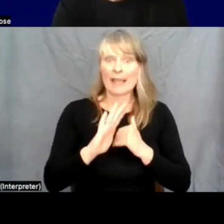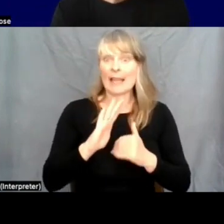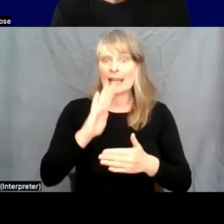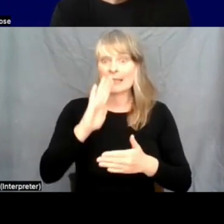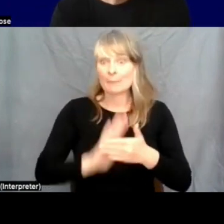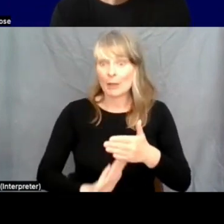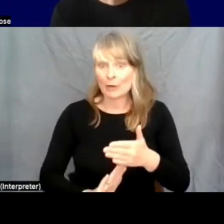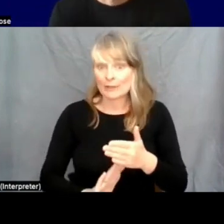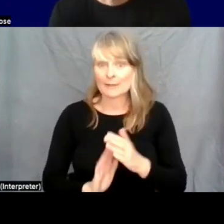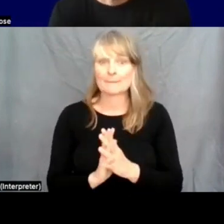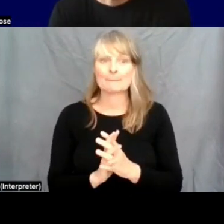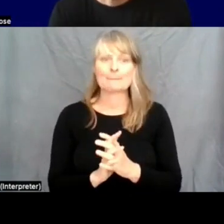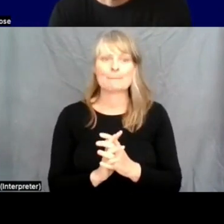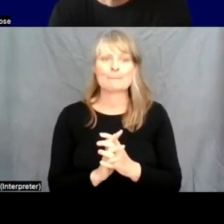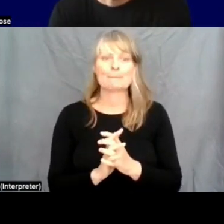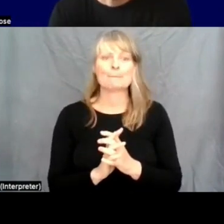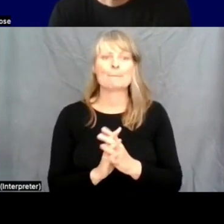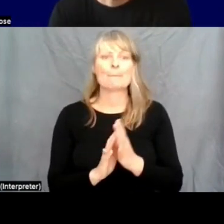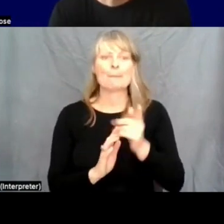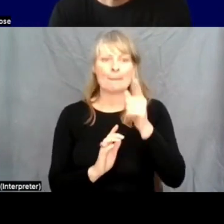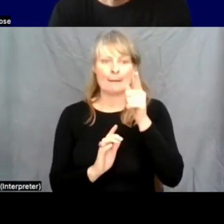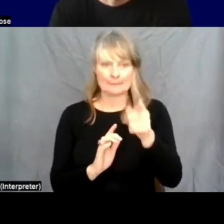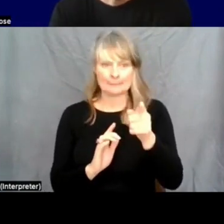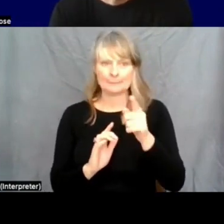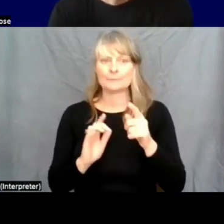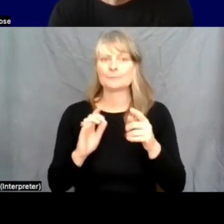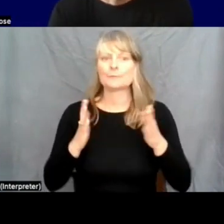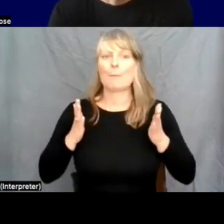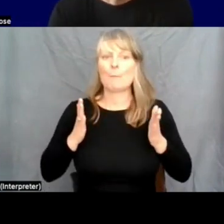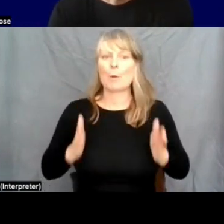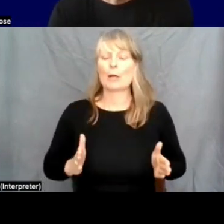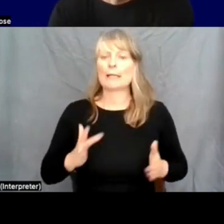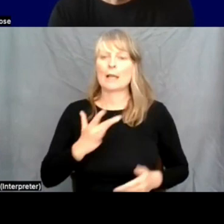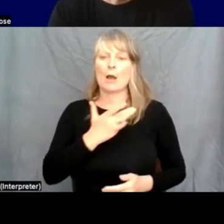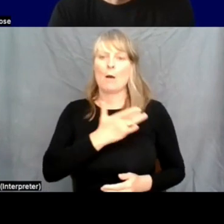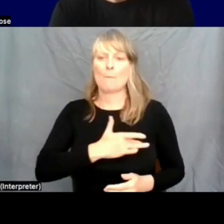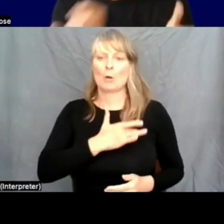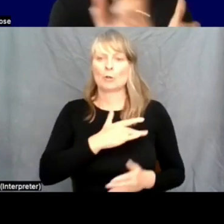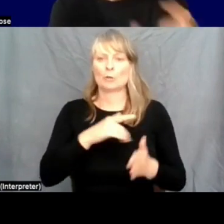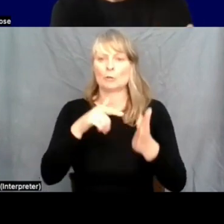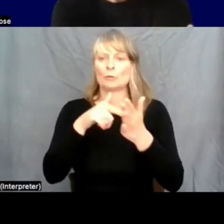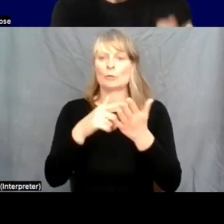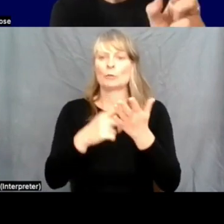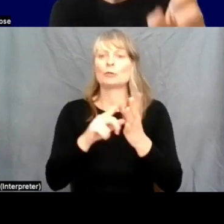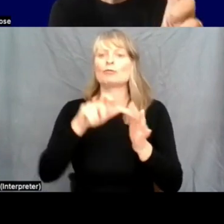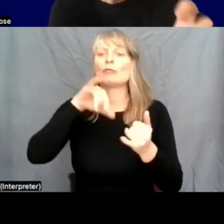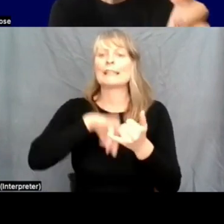I said I would come back to bodily emotional traces, which I will very quickly cover. So it's a BET,